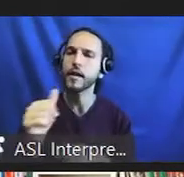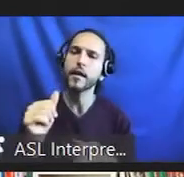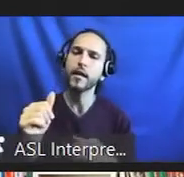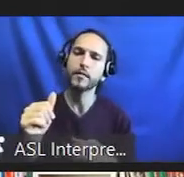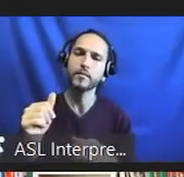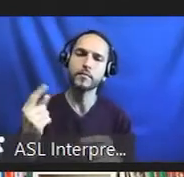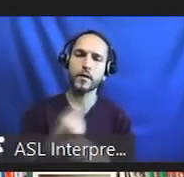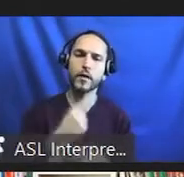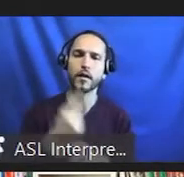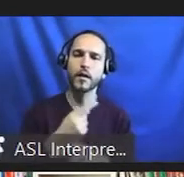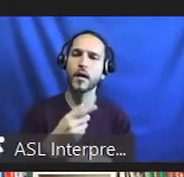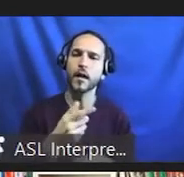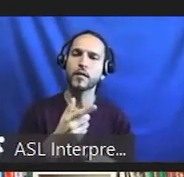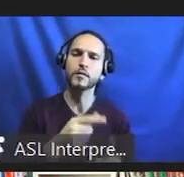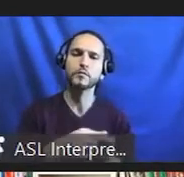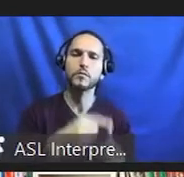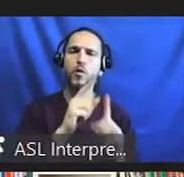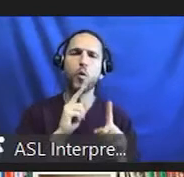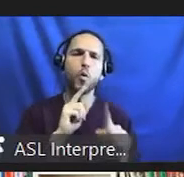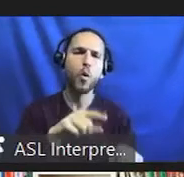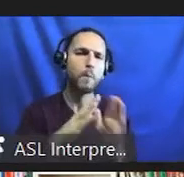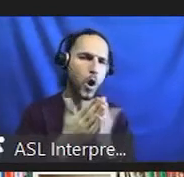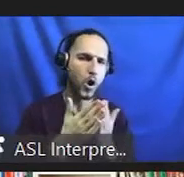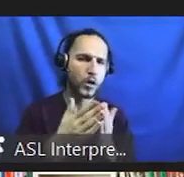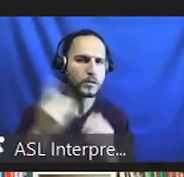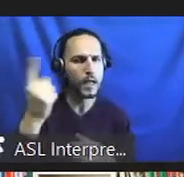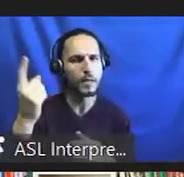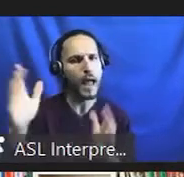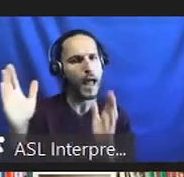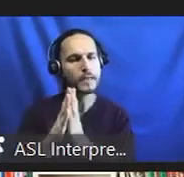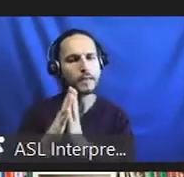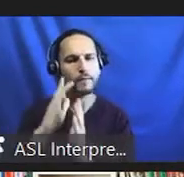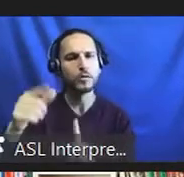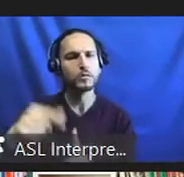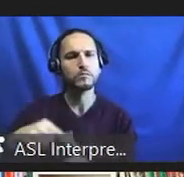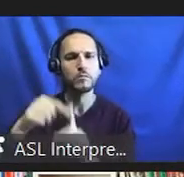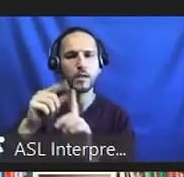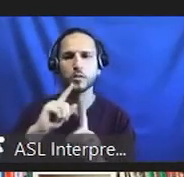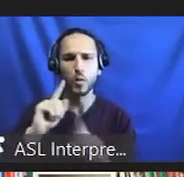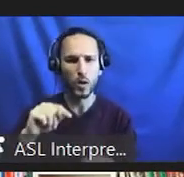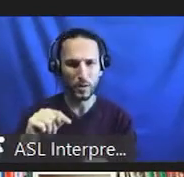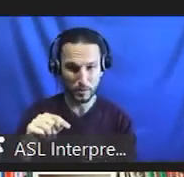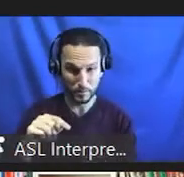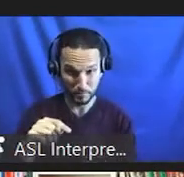special-order a book if someone asked for a special order. Really?